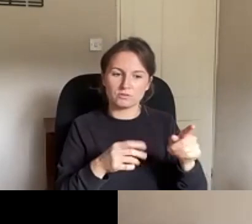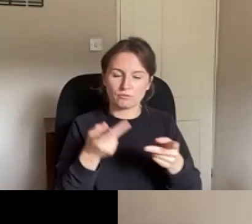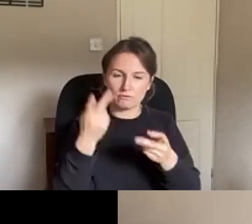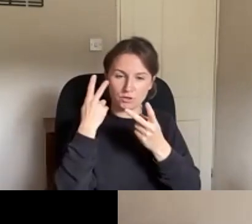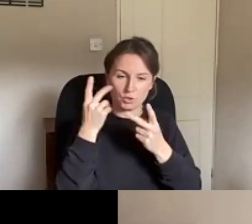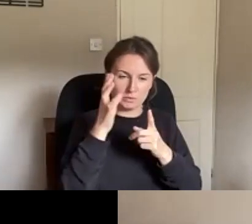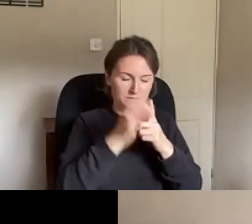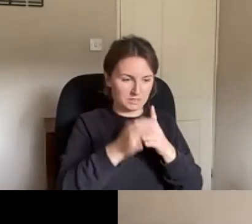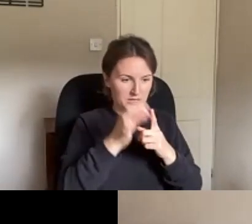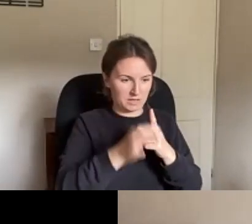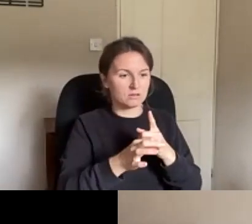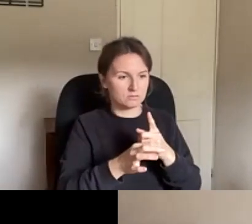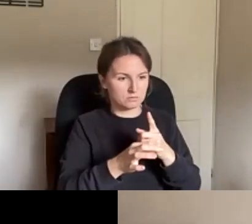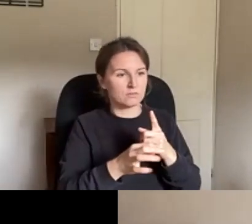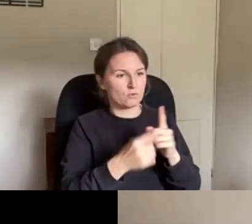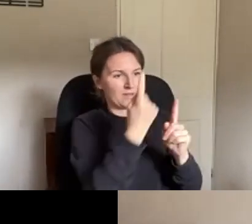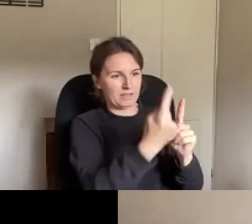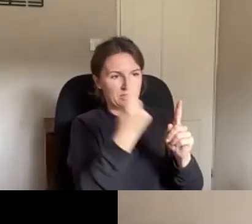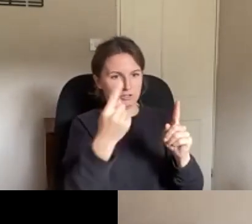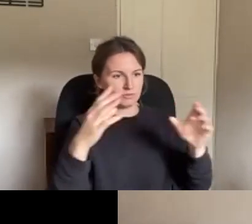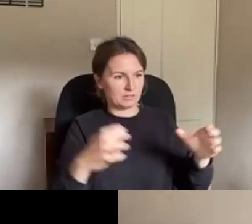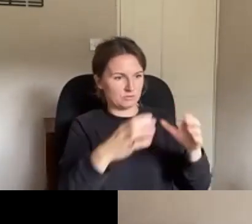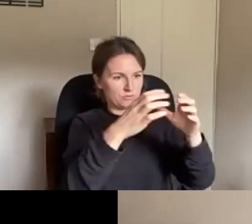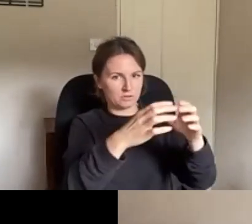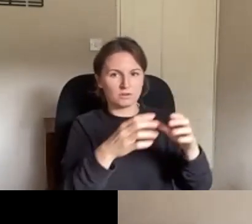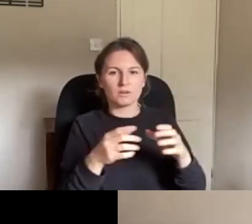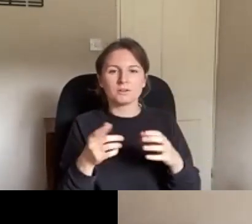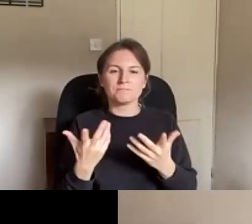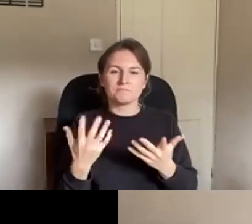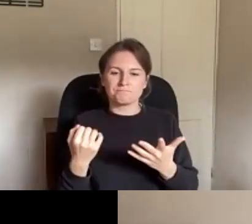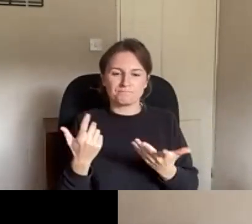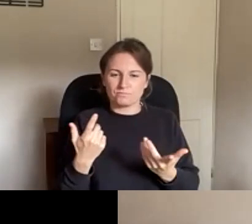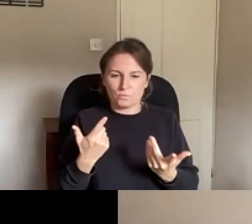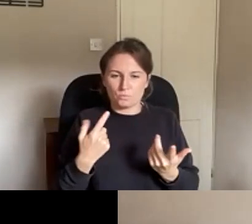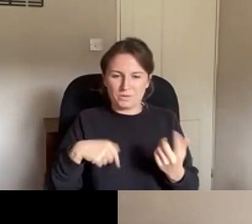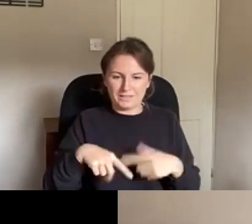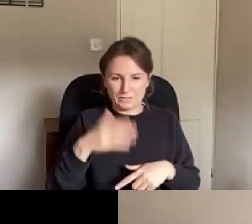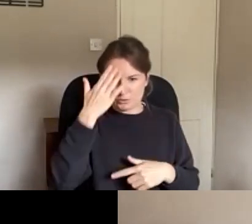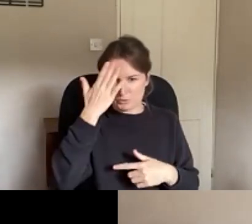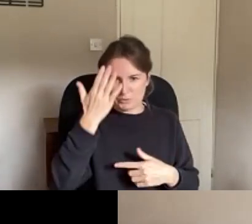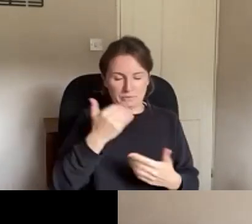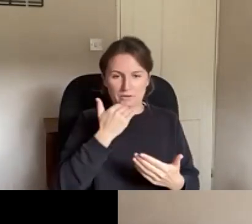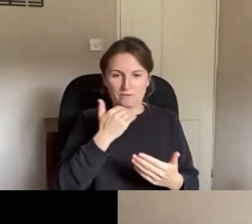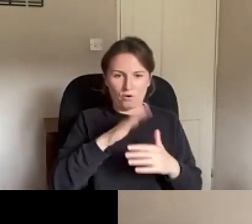for each category, because with such little information, it's really difficult to say which category you can enter,